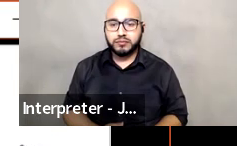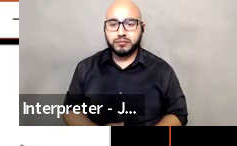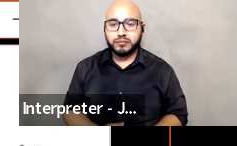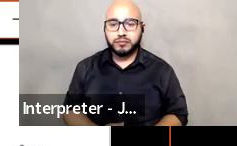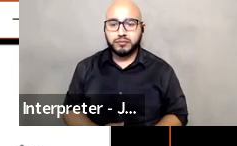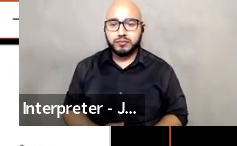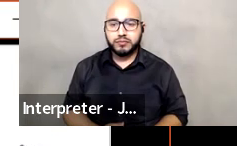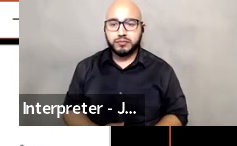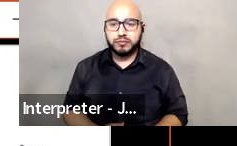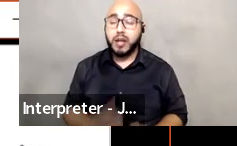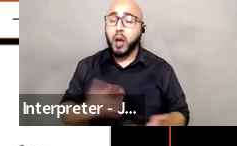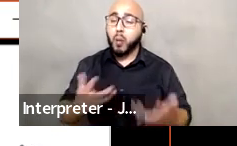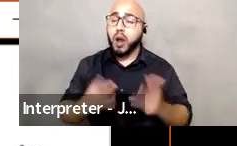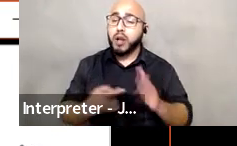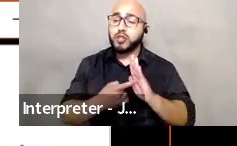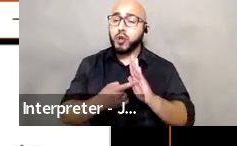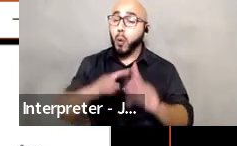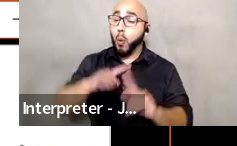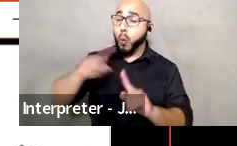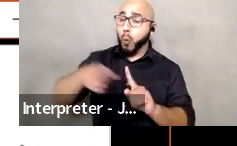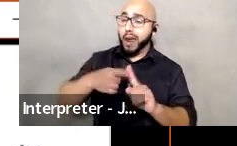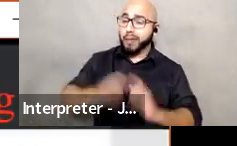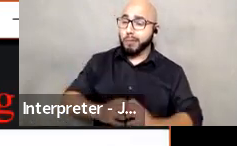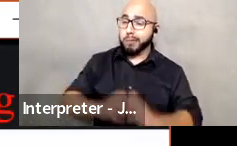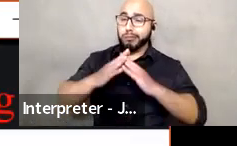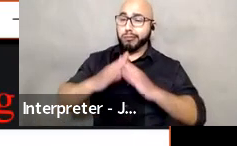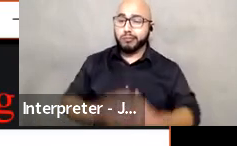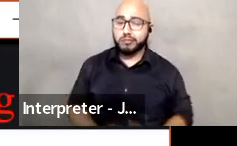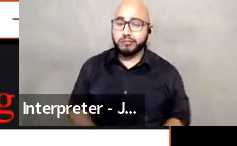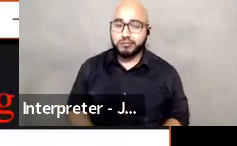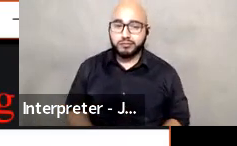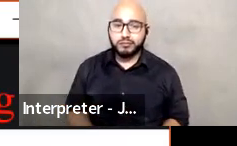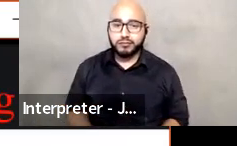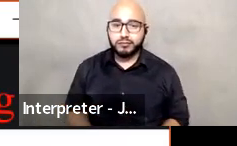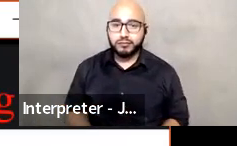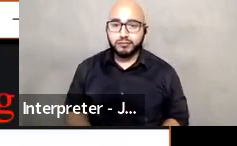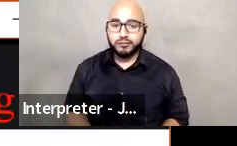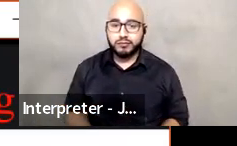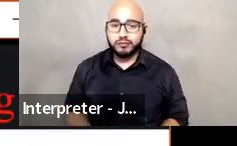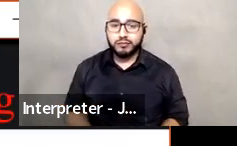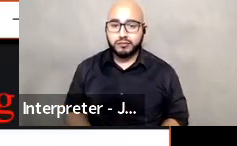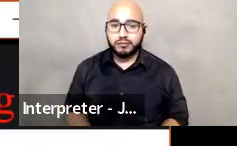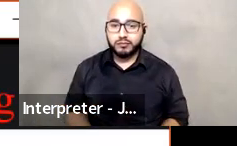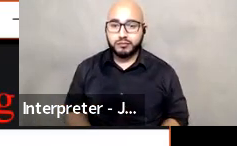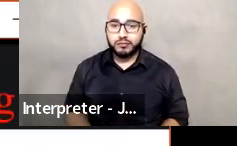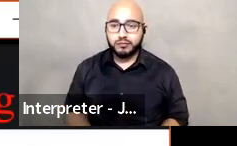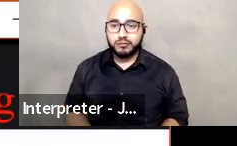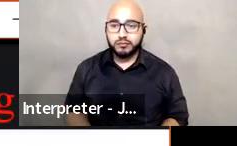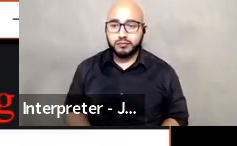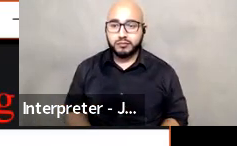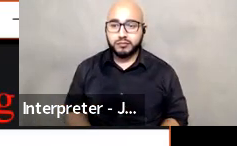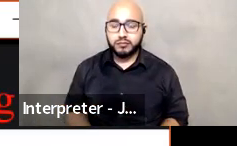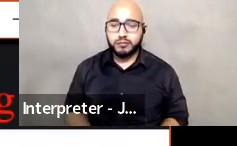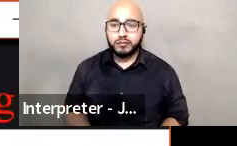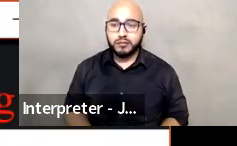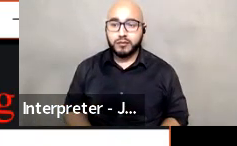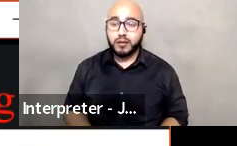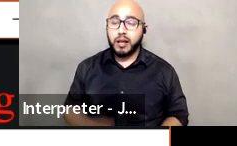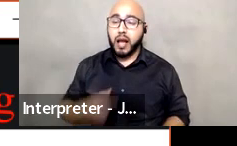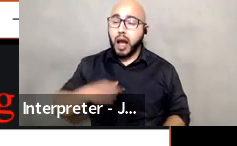Let me show you, though, when these things were built. I I ran across this a few years ago.